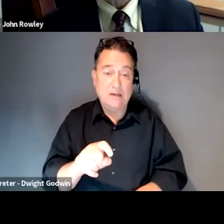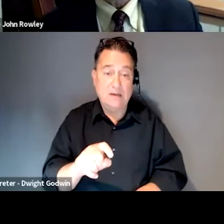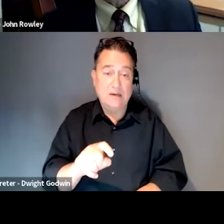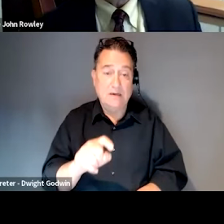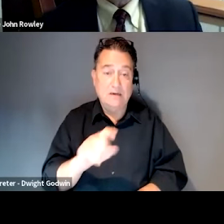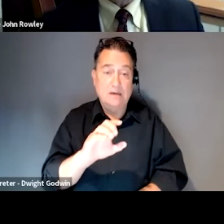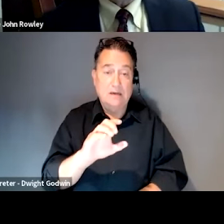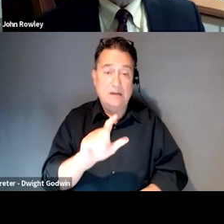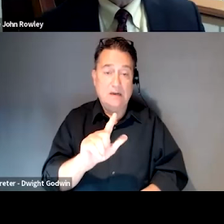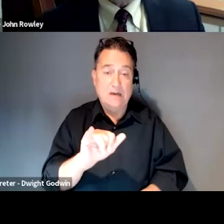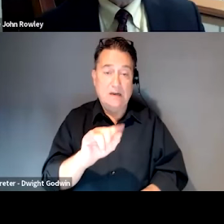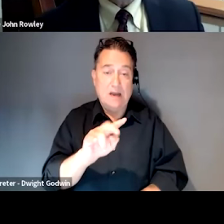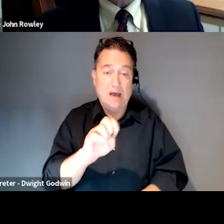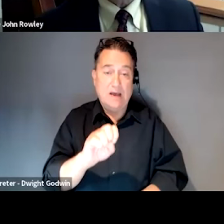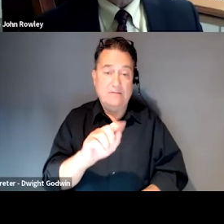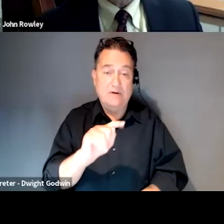then select Show Subtitles.